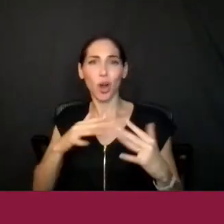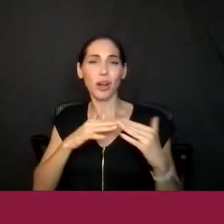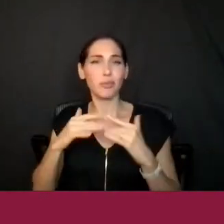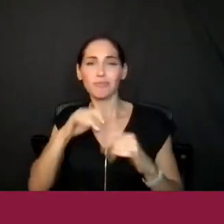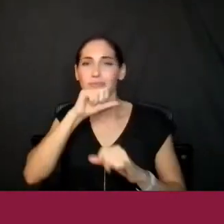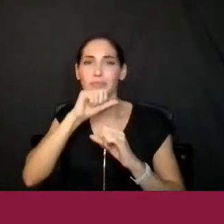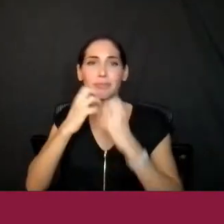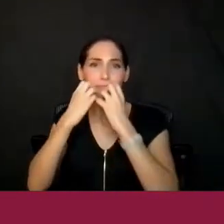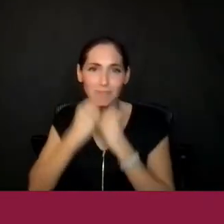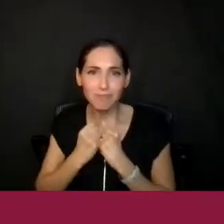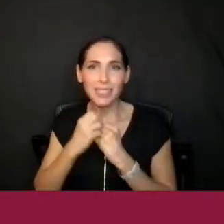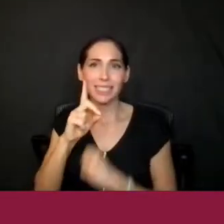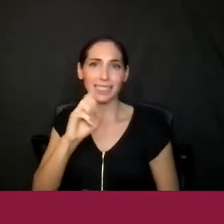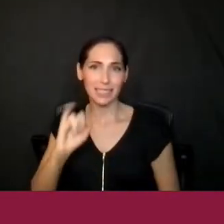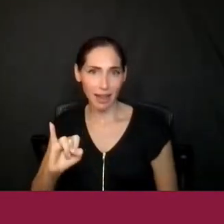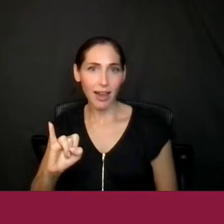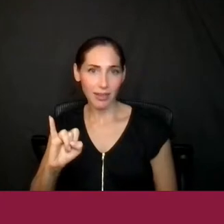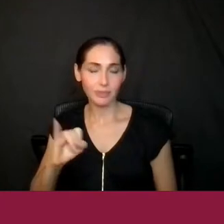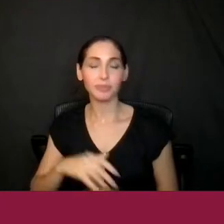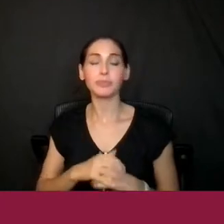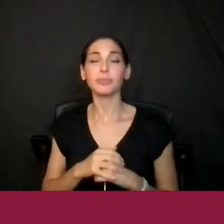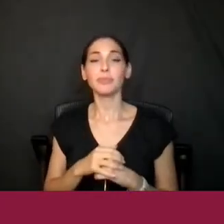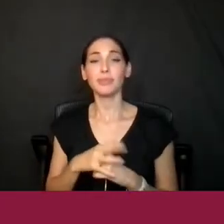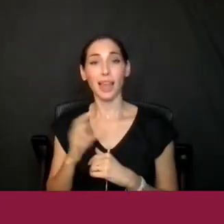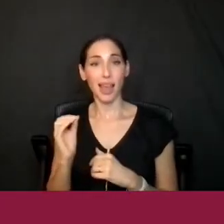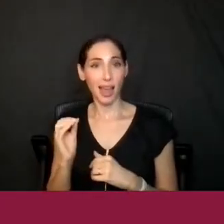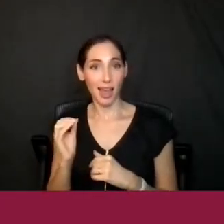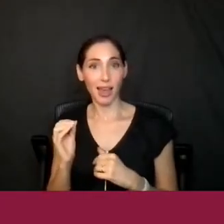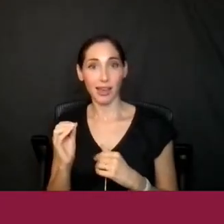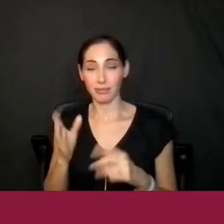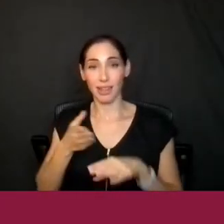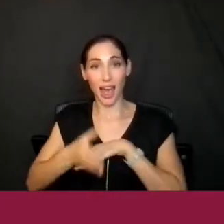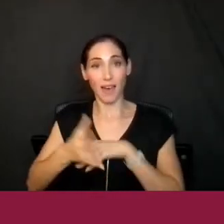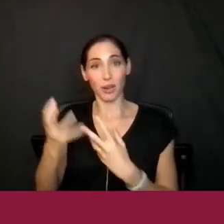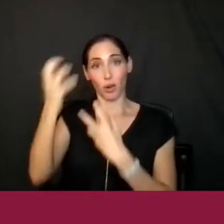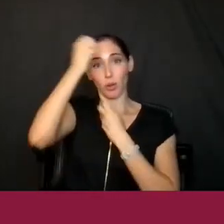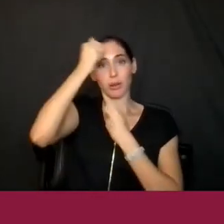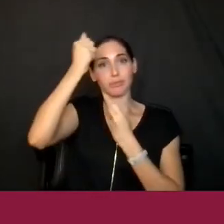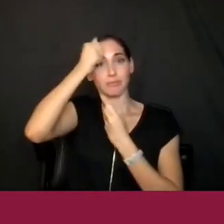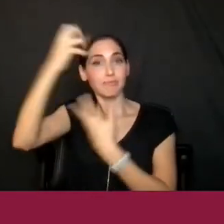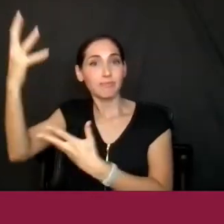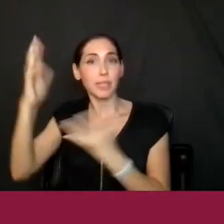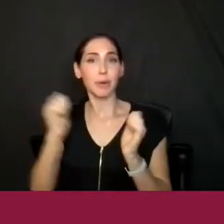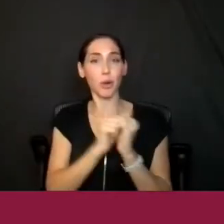genuinely substantive ways aimed at unsettling post-coloniality versus performative displays of diversity.